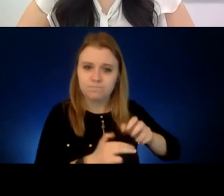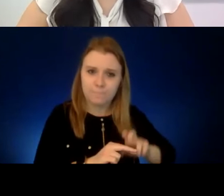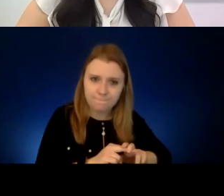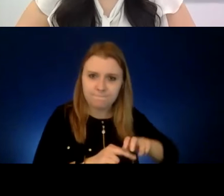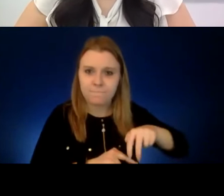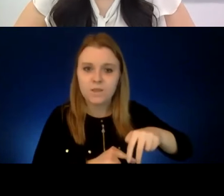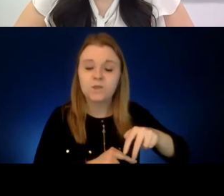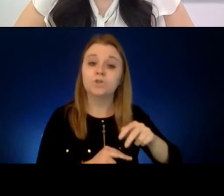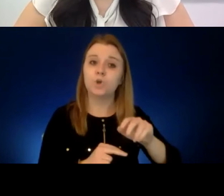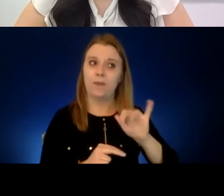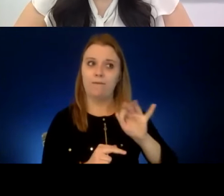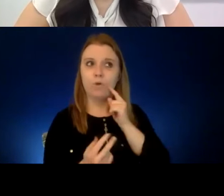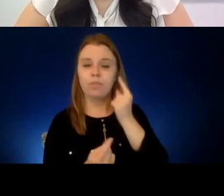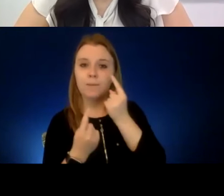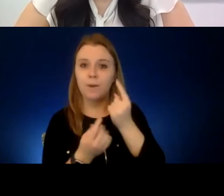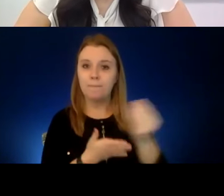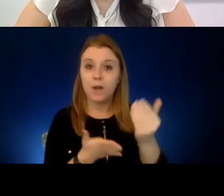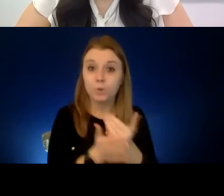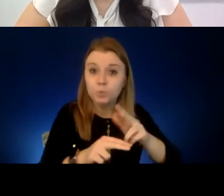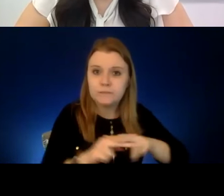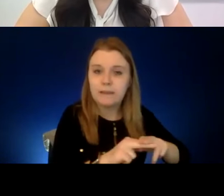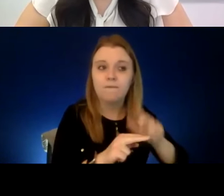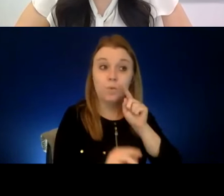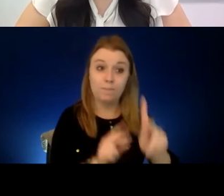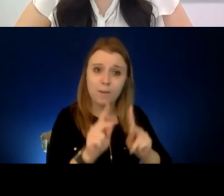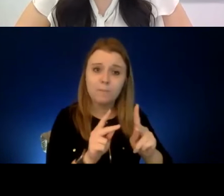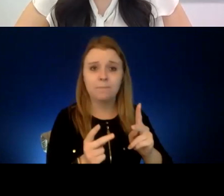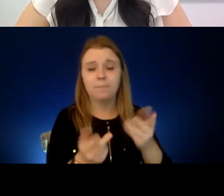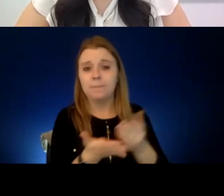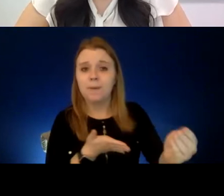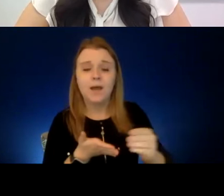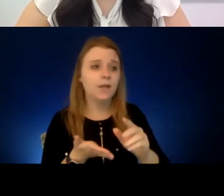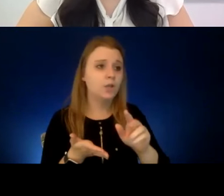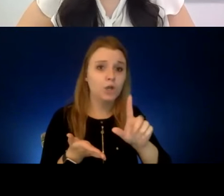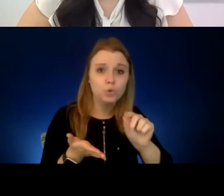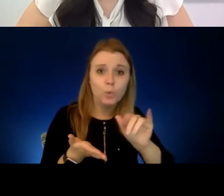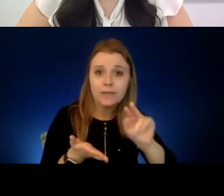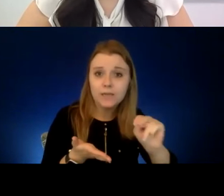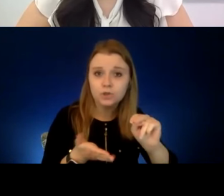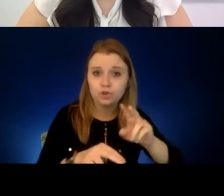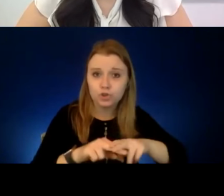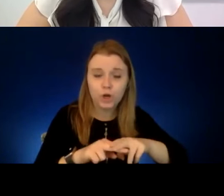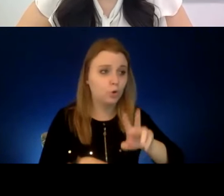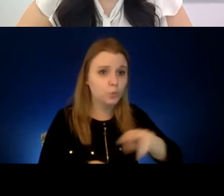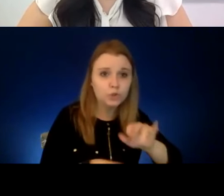in new seating options for this population, you might wanna get a 20-inch chair or 22-inch chair. It's much easier for people to get out of.